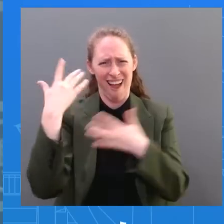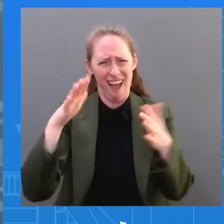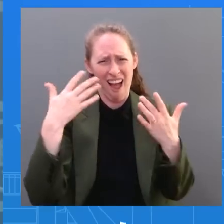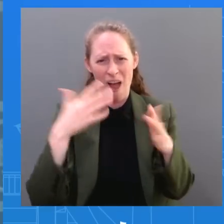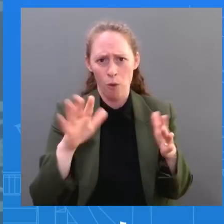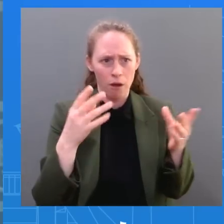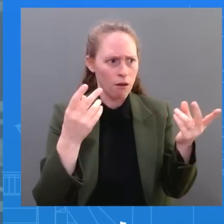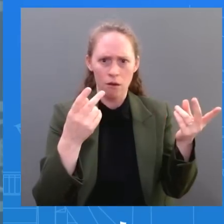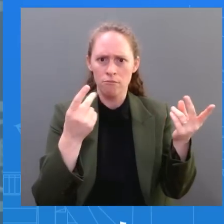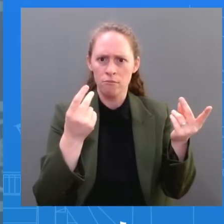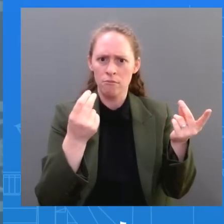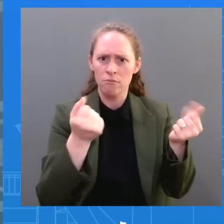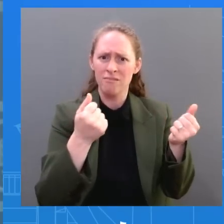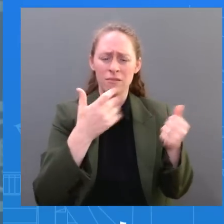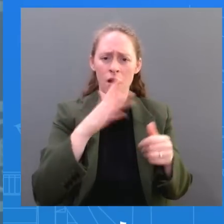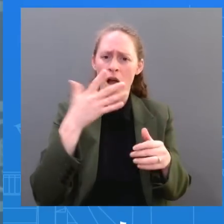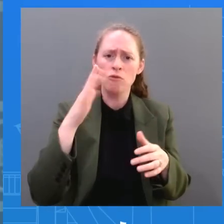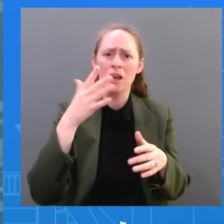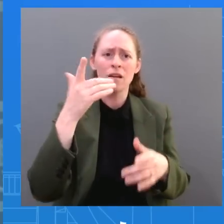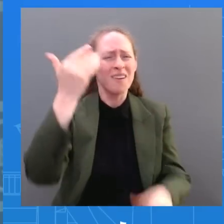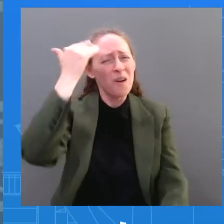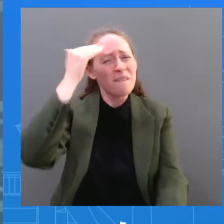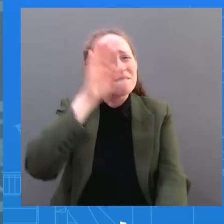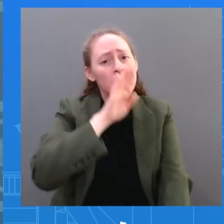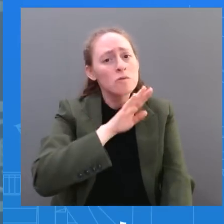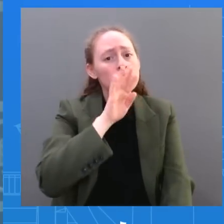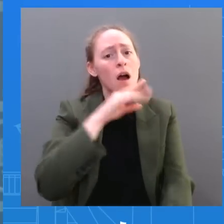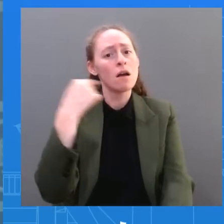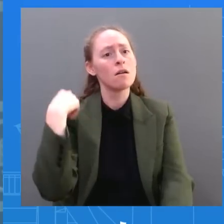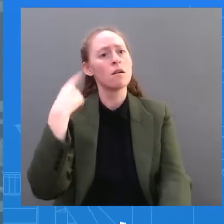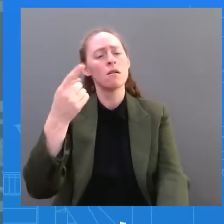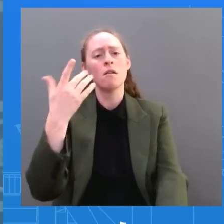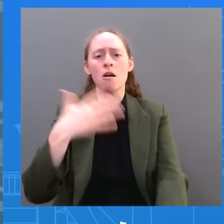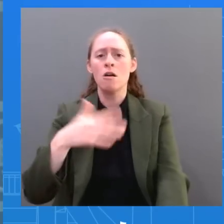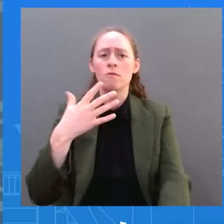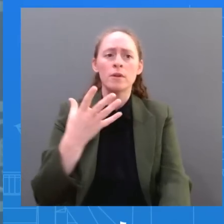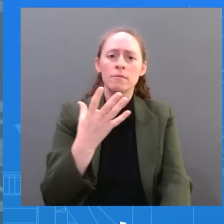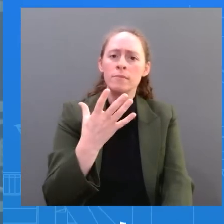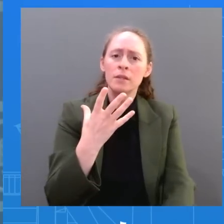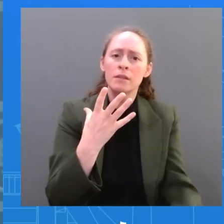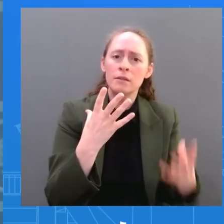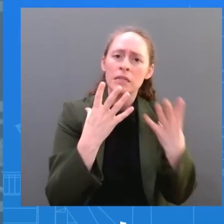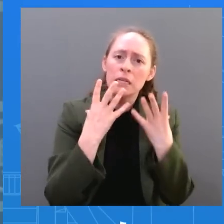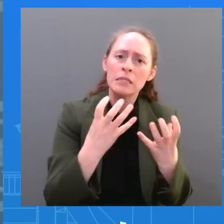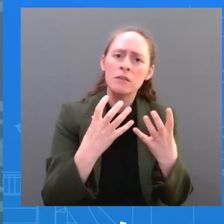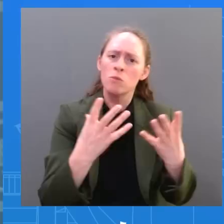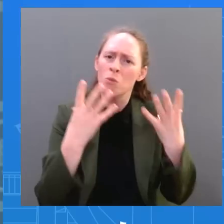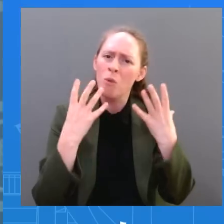He spoke to that issue every time that he could, whether he was in Uvalde or Buffalo